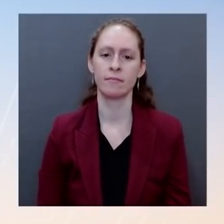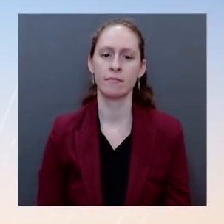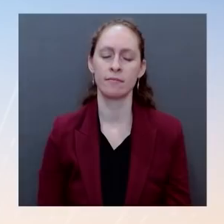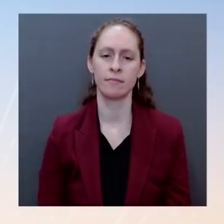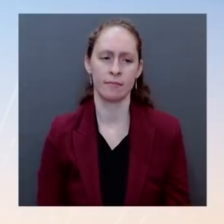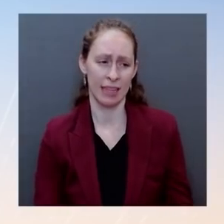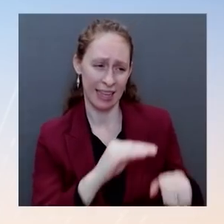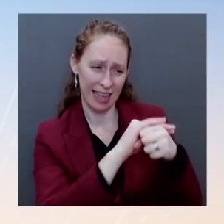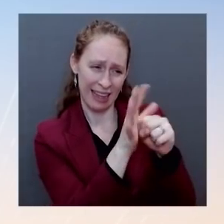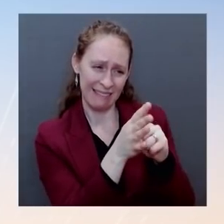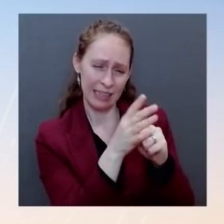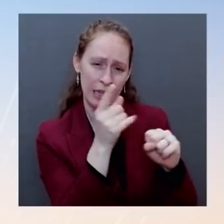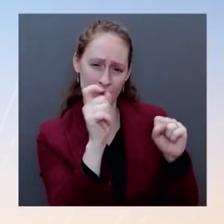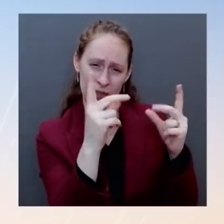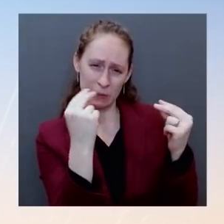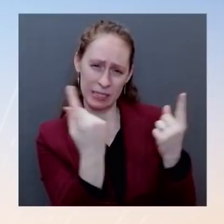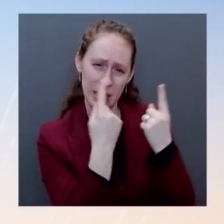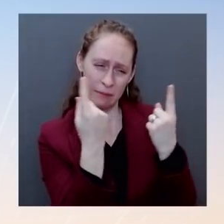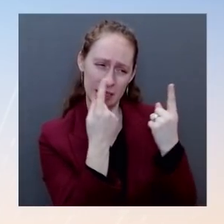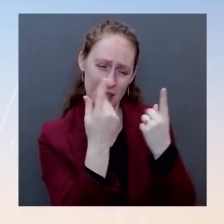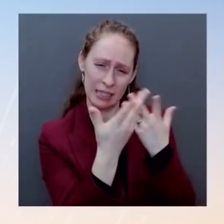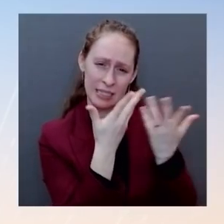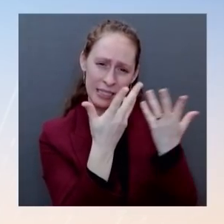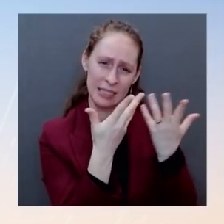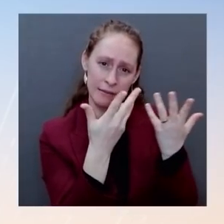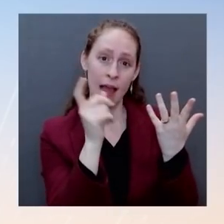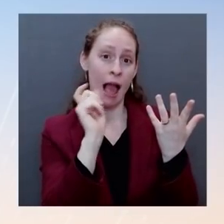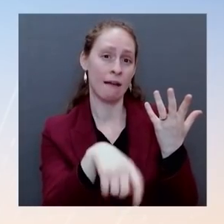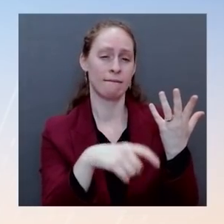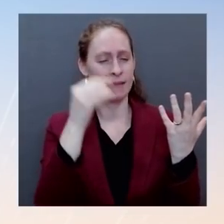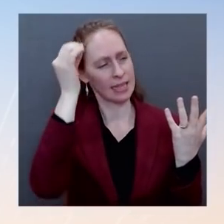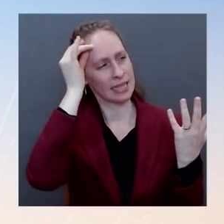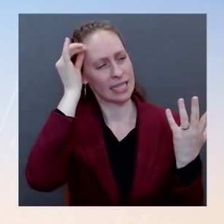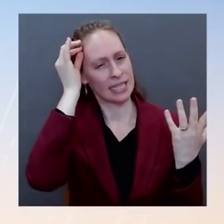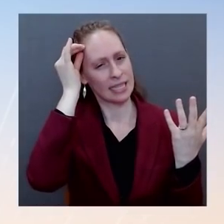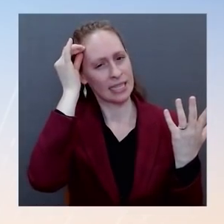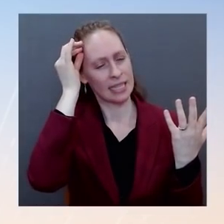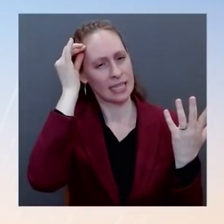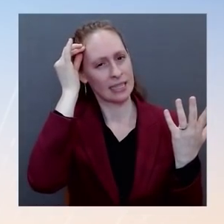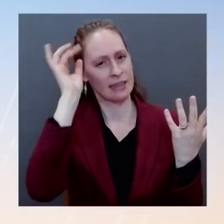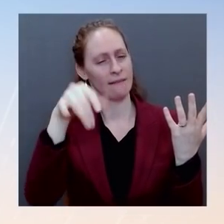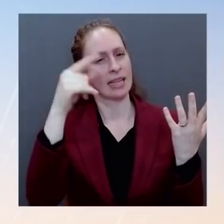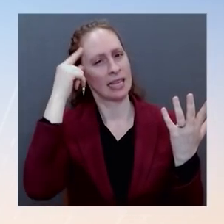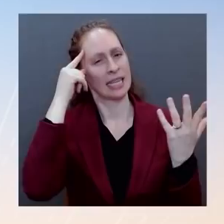and the President acting across the board for vaccines to the other --